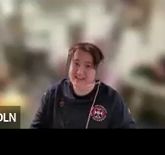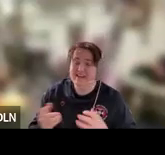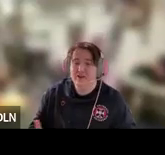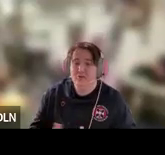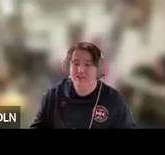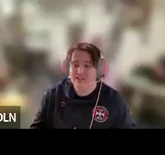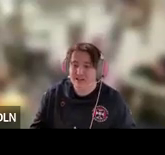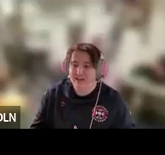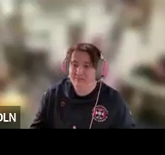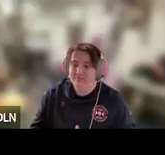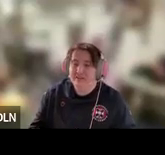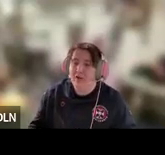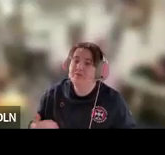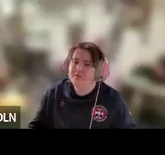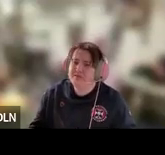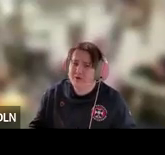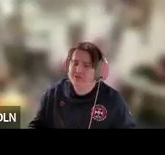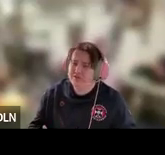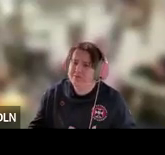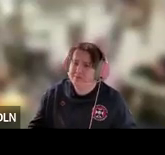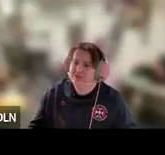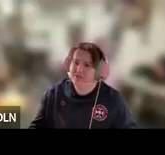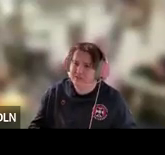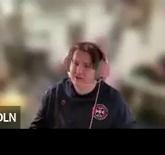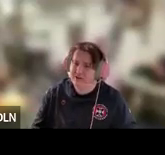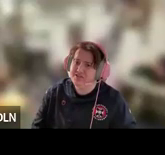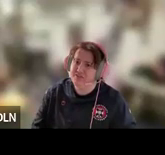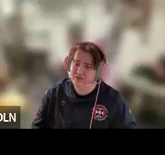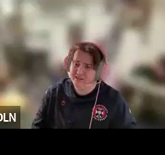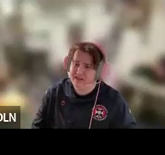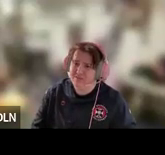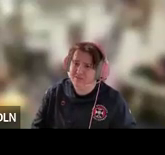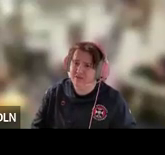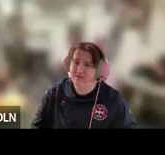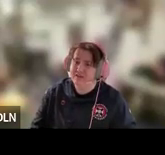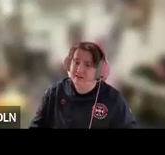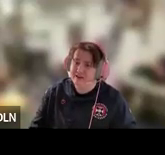take?" Which helps put some pressure on them to make sure that they're also following a timescale.